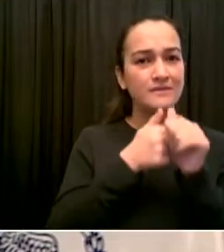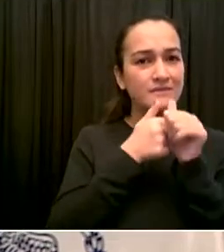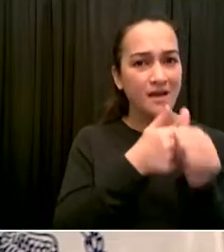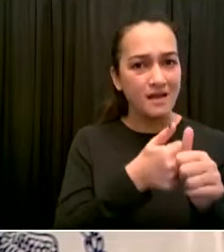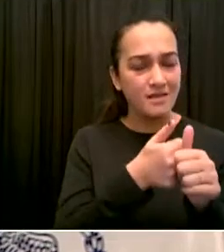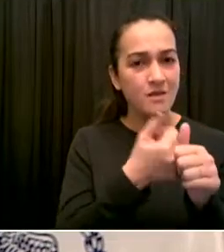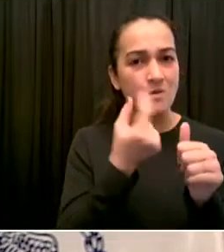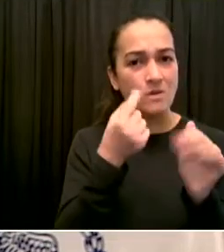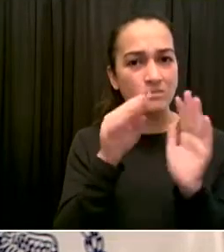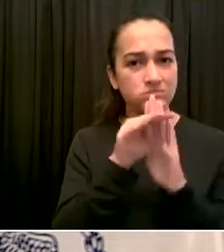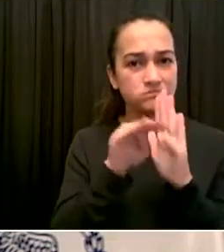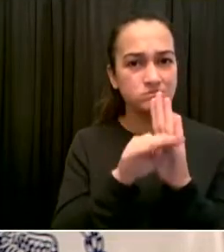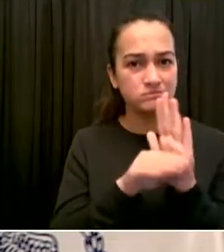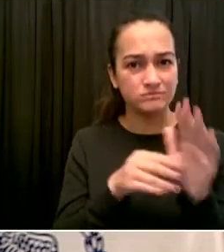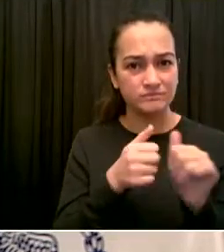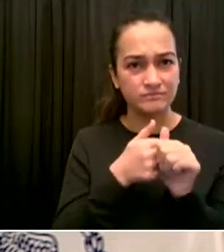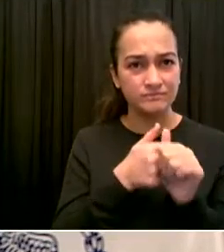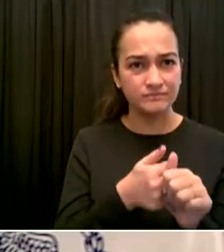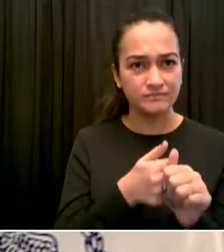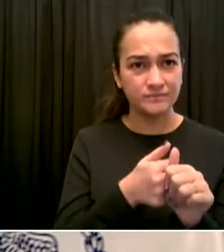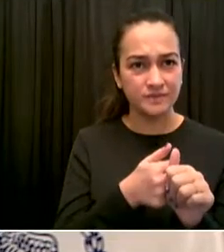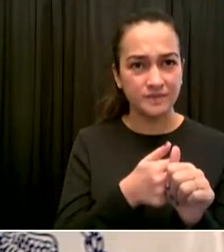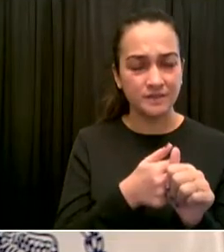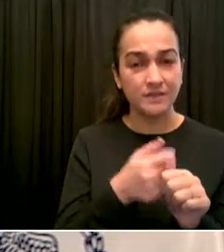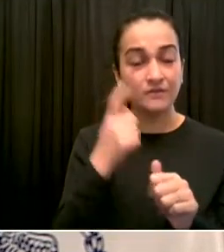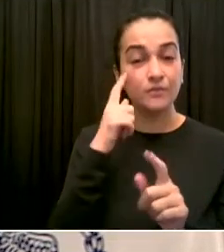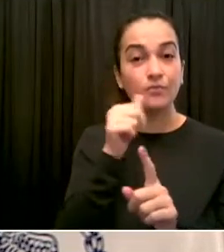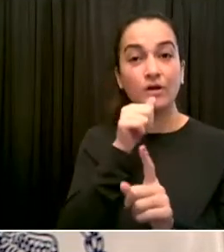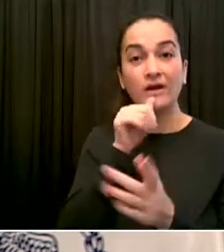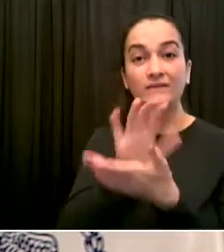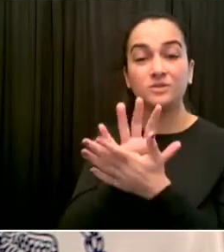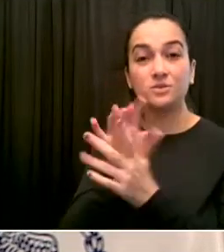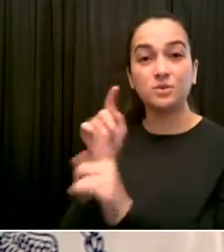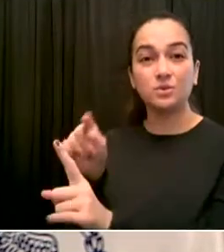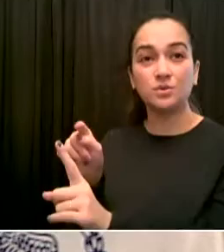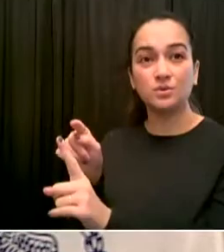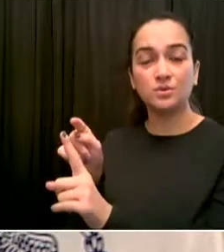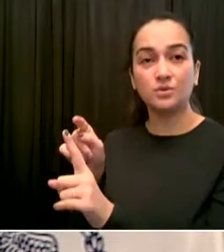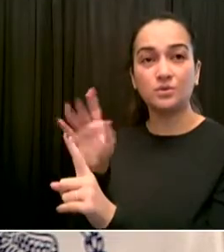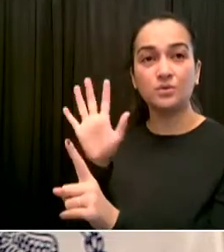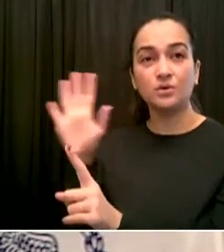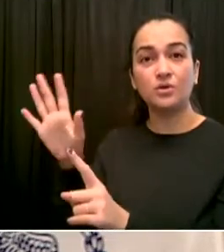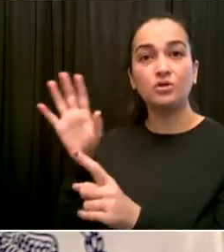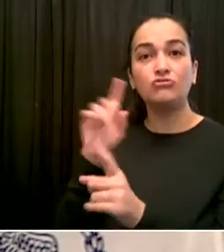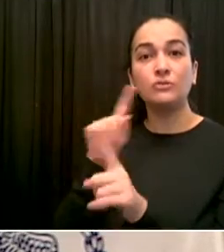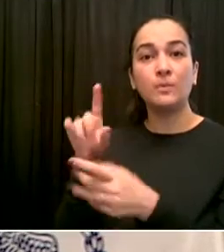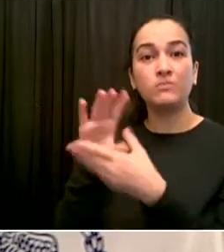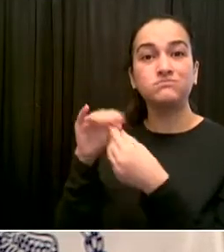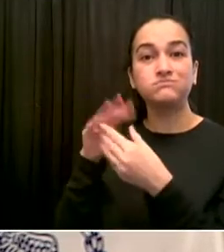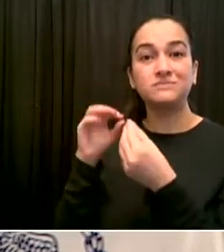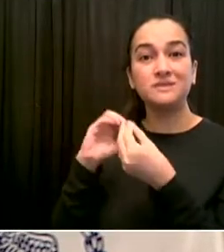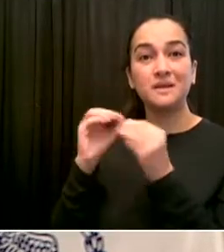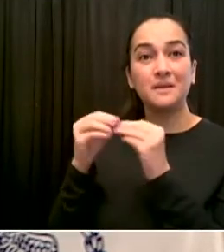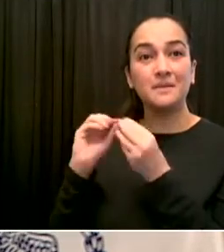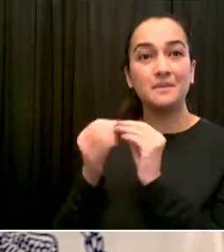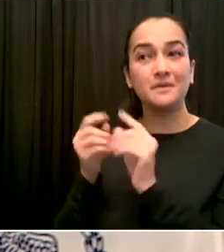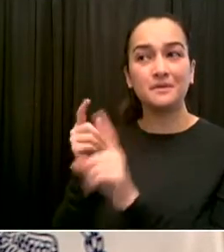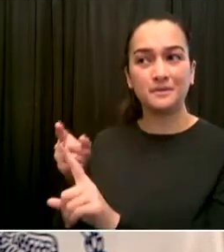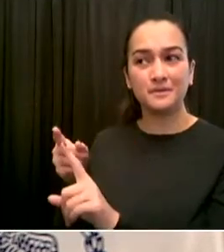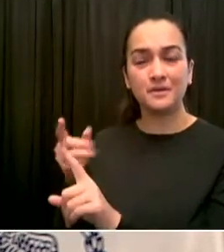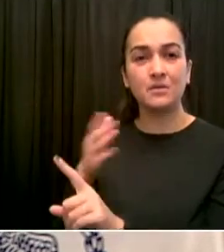AS WE LOOK AT THE SITUATION, WE